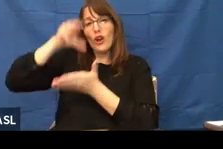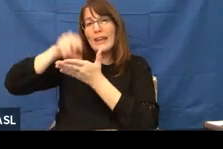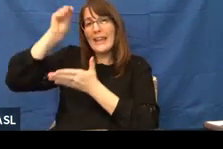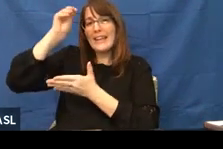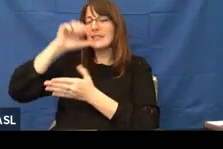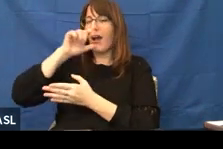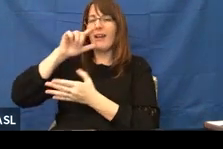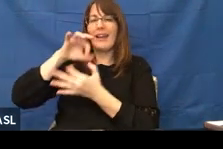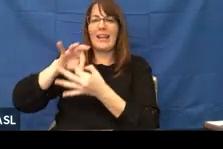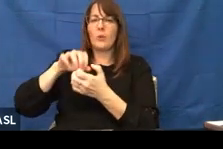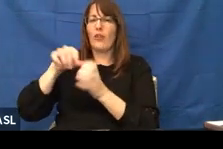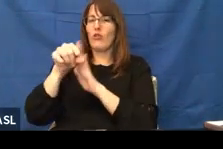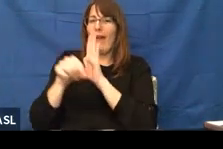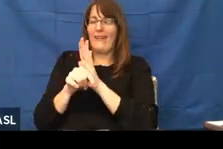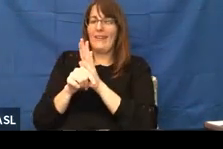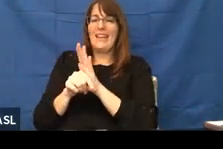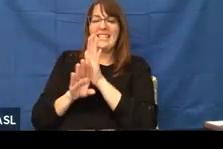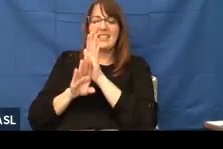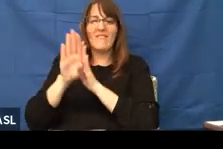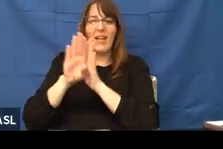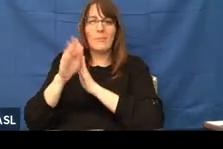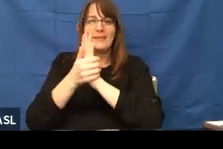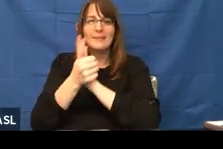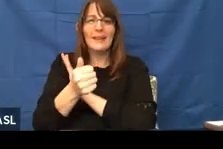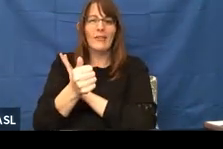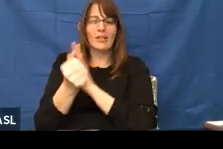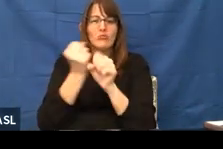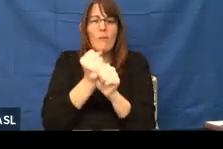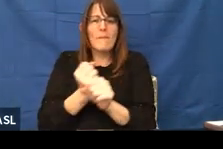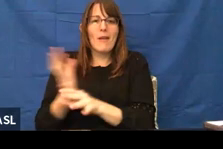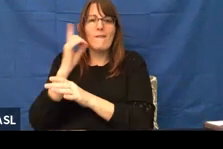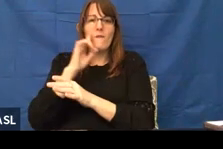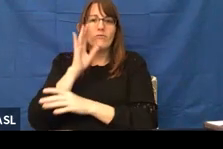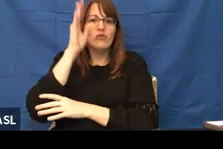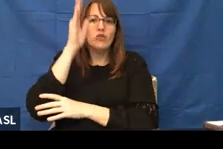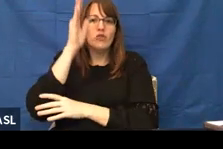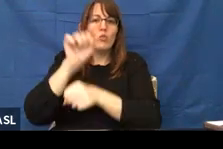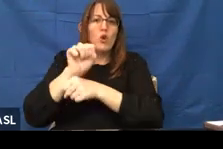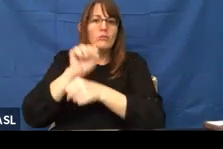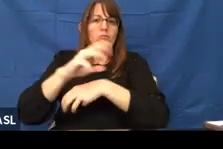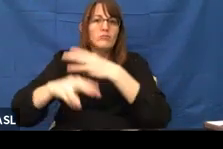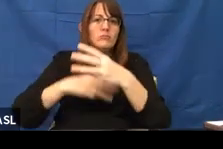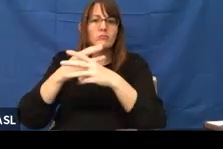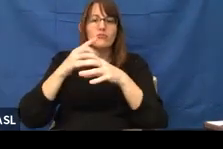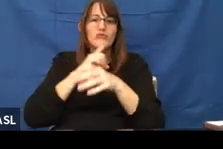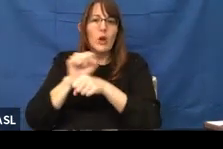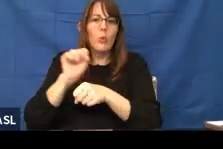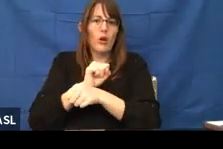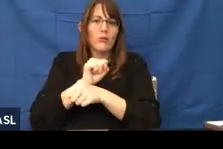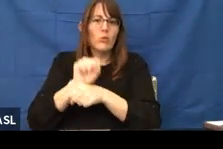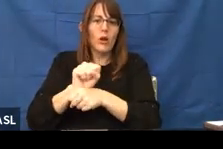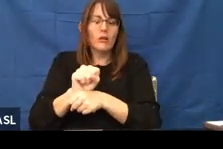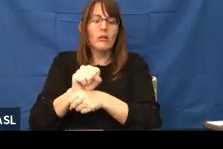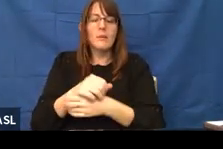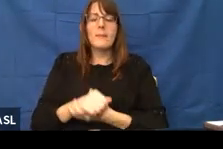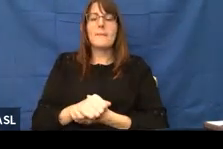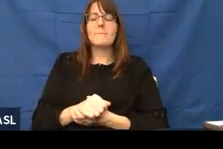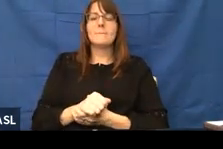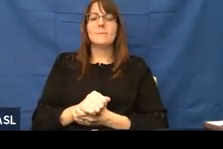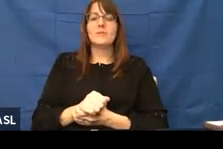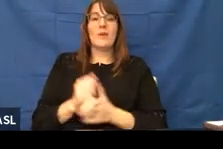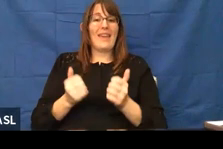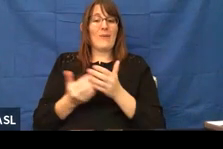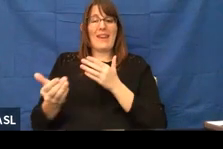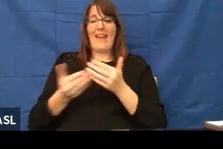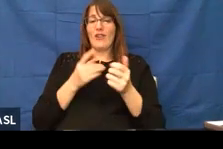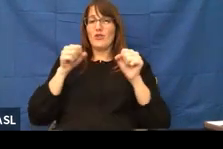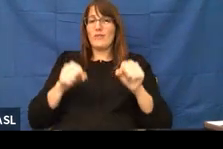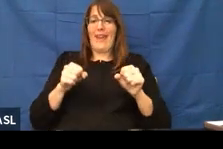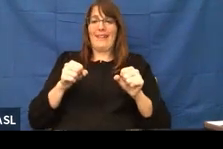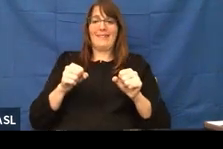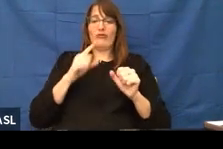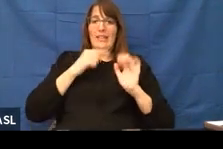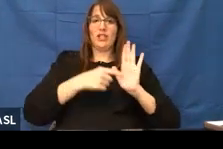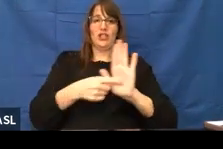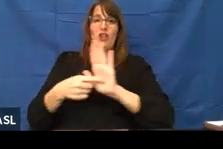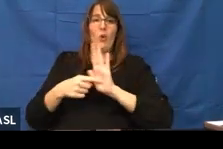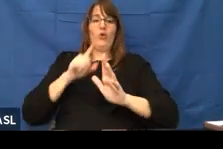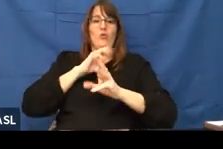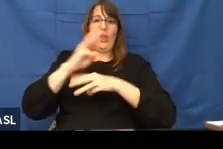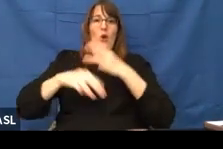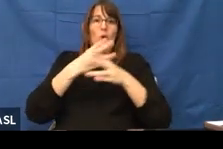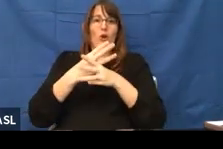Jewyl Alderson Clarke, SDCOE: It is development of skills and preparing them for a real world future so anywhere that you can mirror the real world in your class which all of us are currently in the real world working from home, just like our students are learning from home.